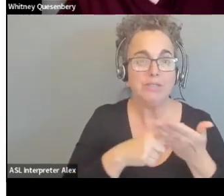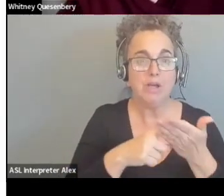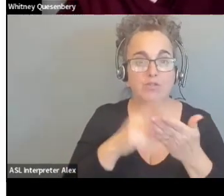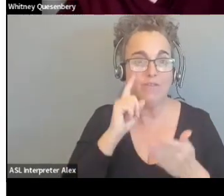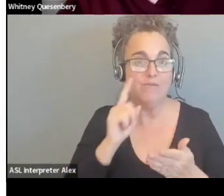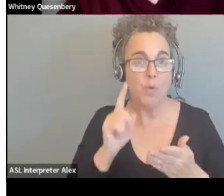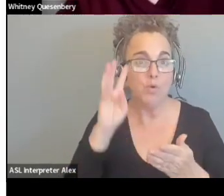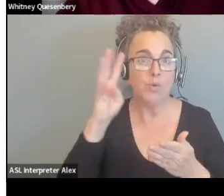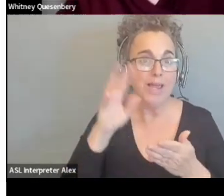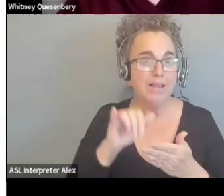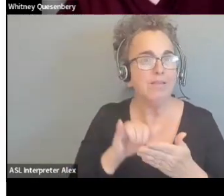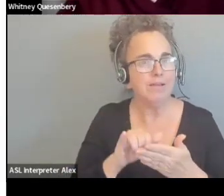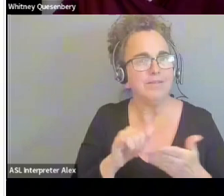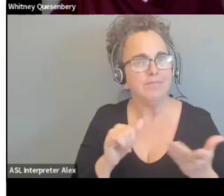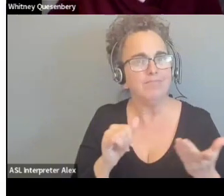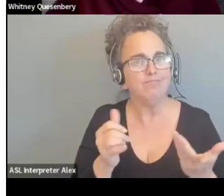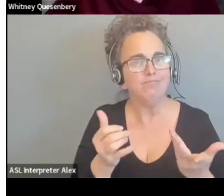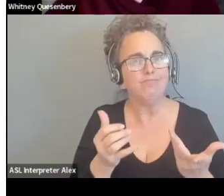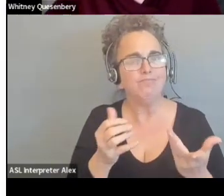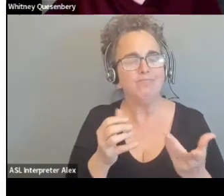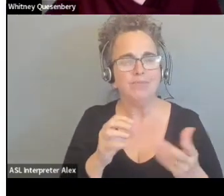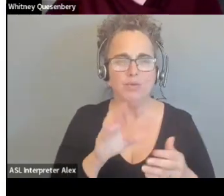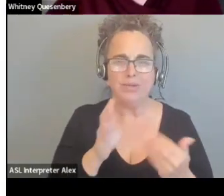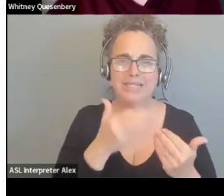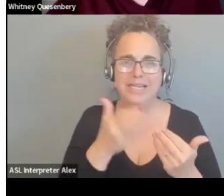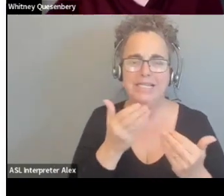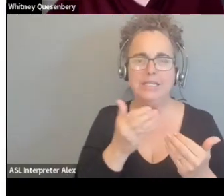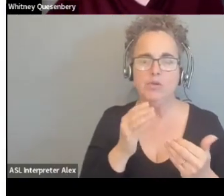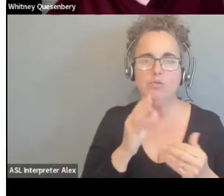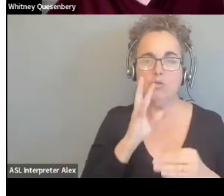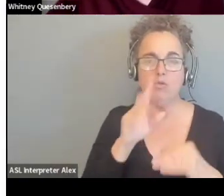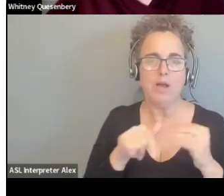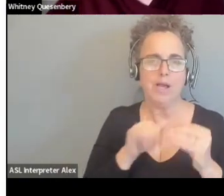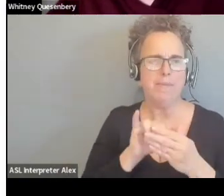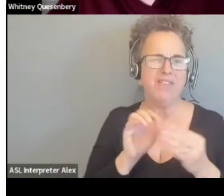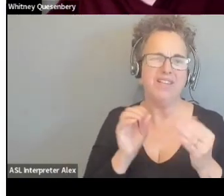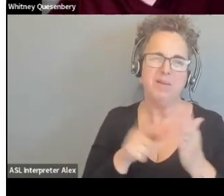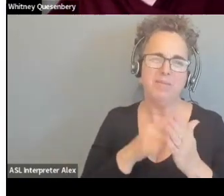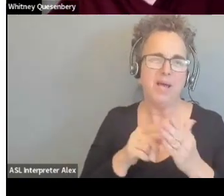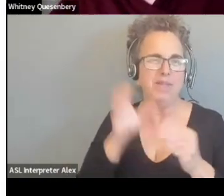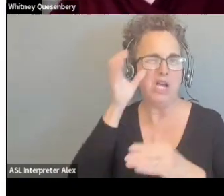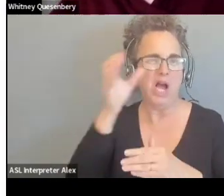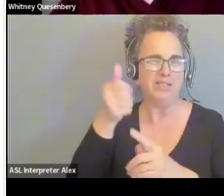I think that it's easy to talk about this in the abstract. So I wanna think a little bit about